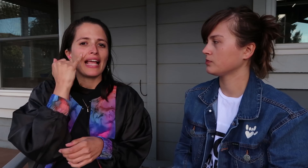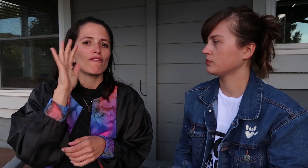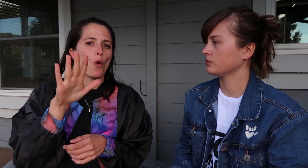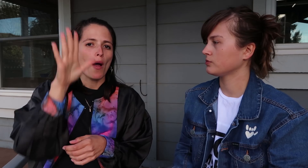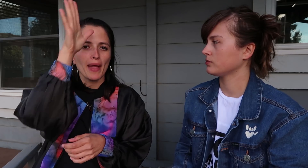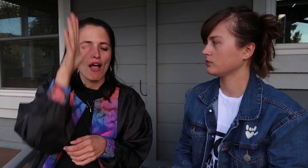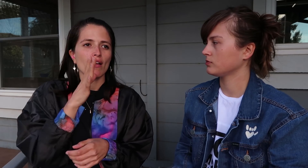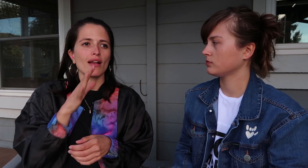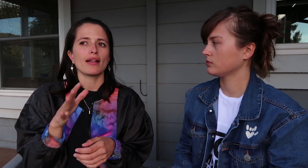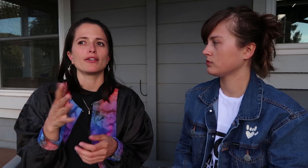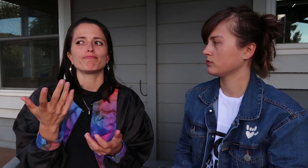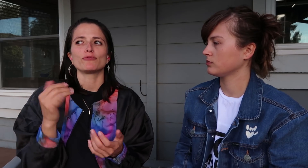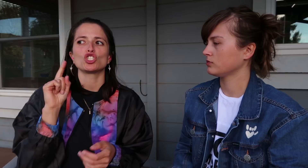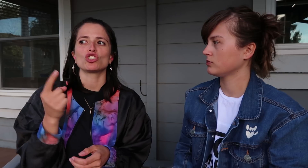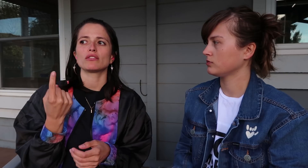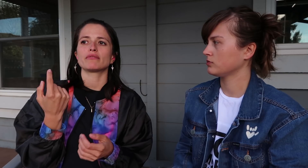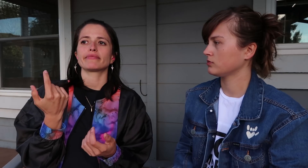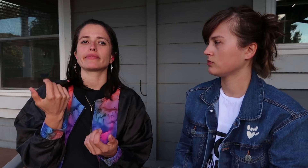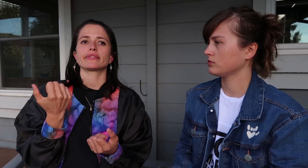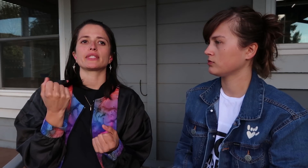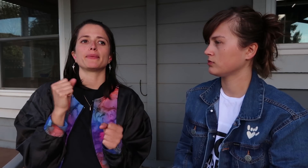If you are parents of a deaf or hard of hearing kid,